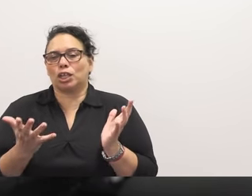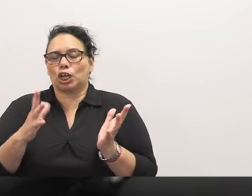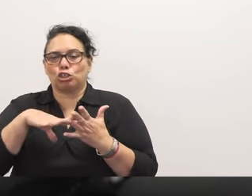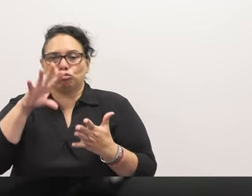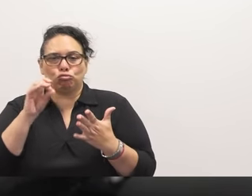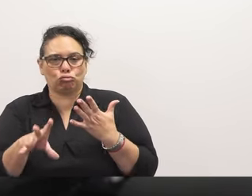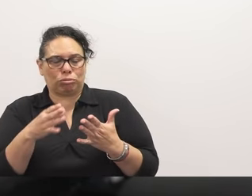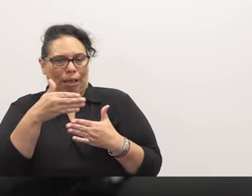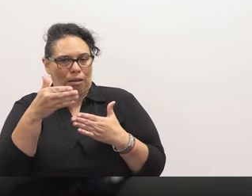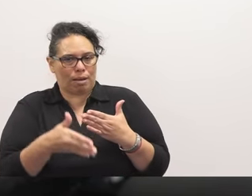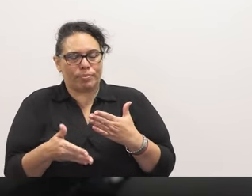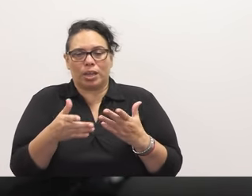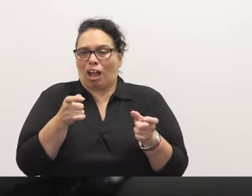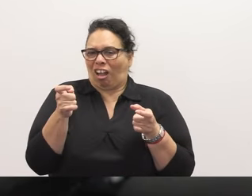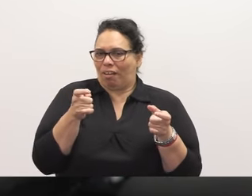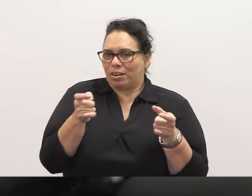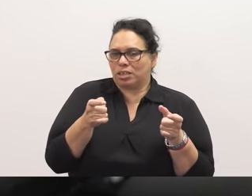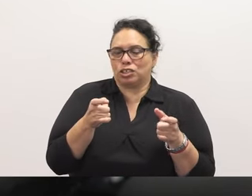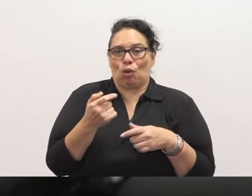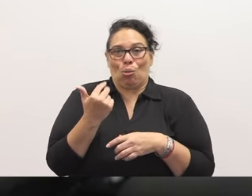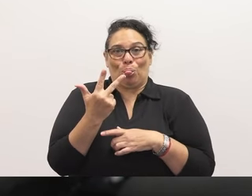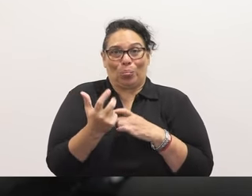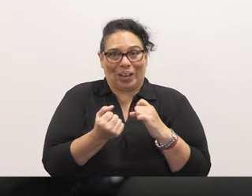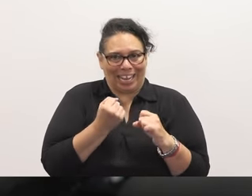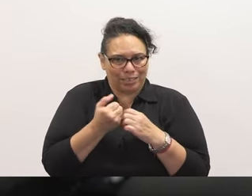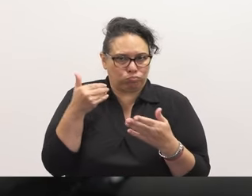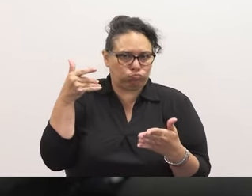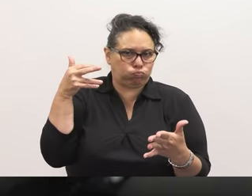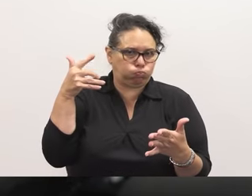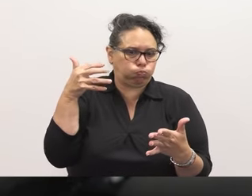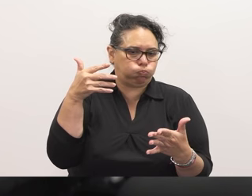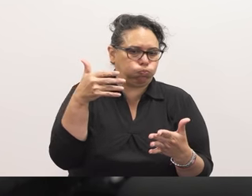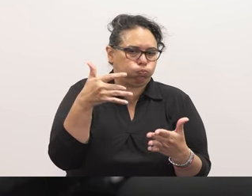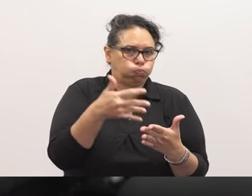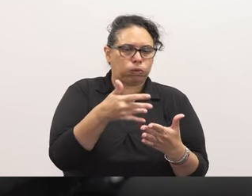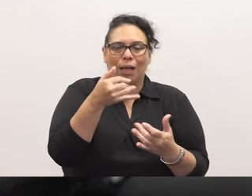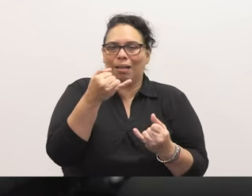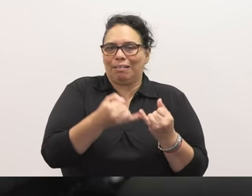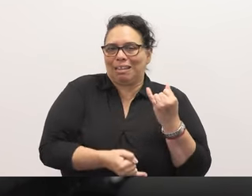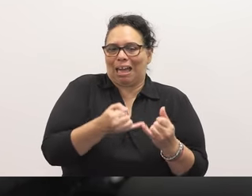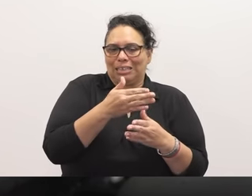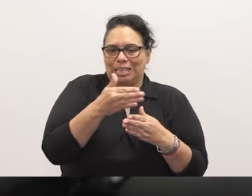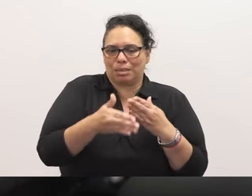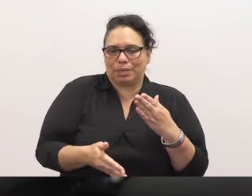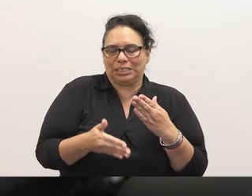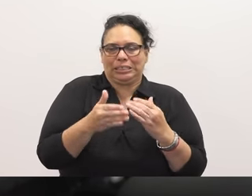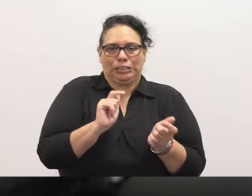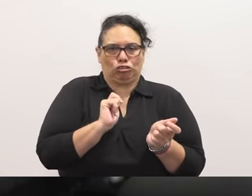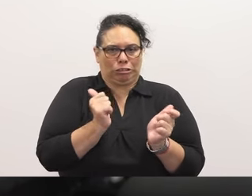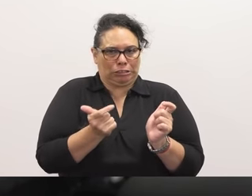So we've been up to this for three years, and we're nearing the last aspect of transition for our district.